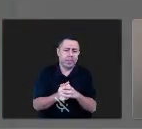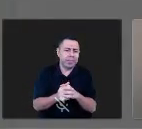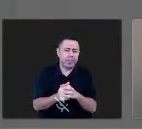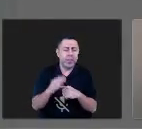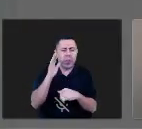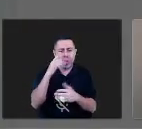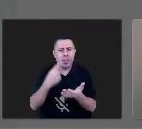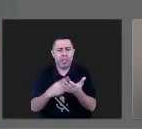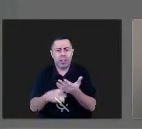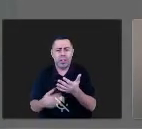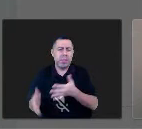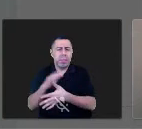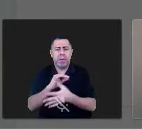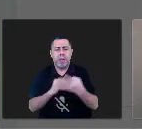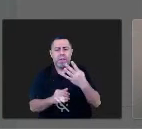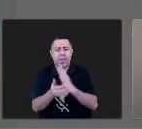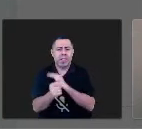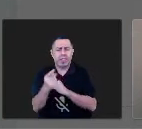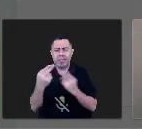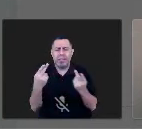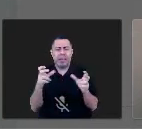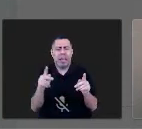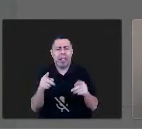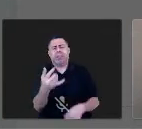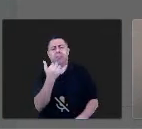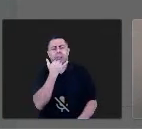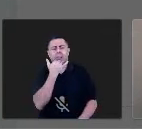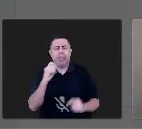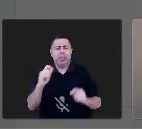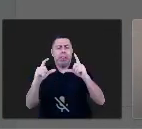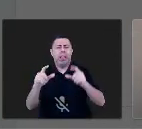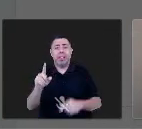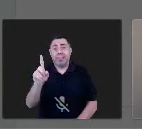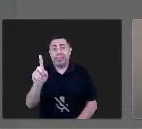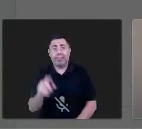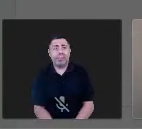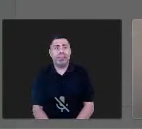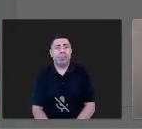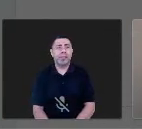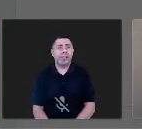the heck just happened well that's interesting give me one second technical difficulties there um